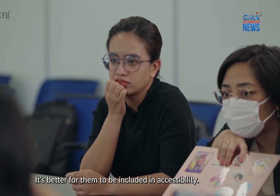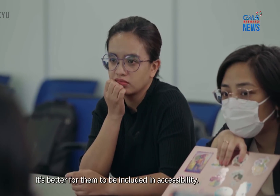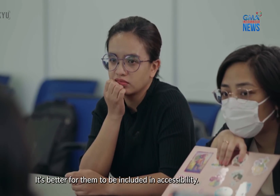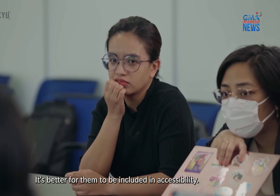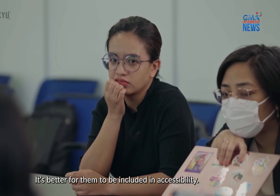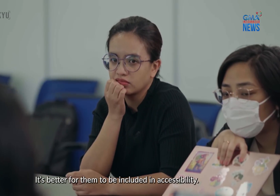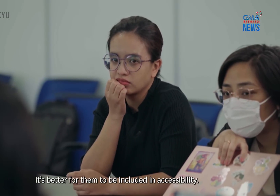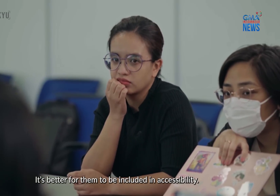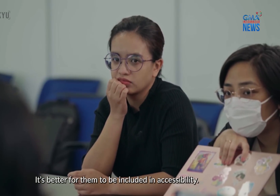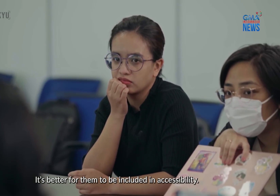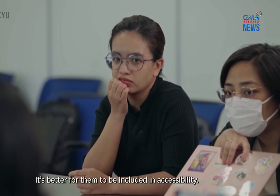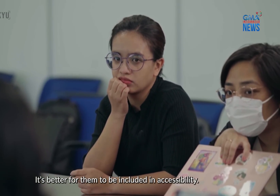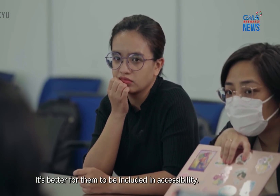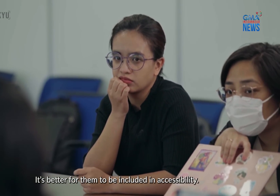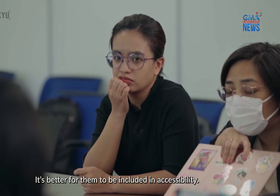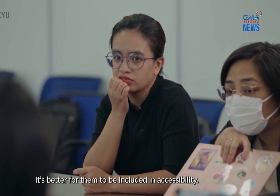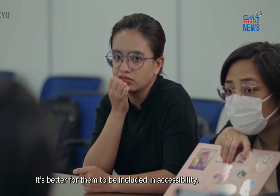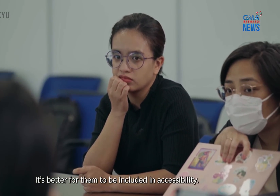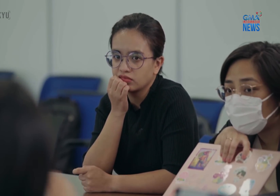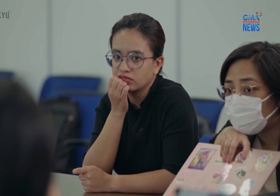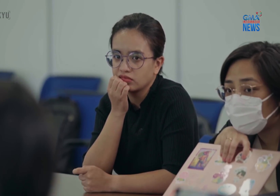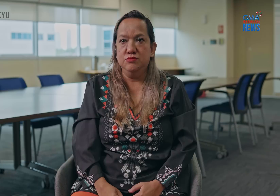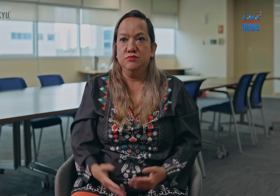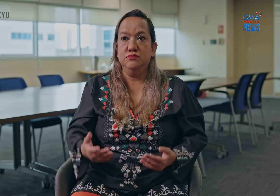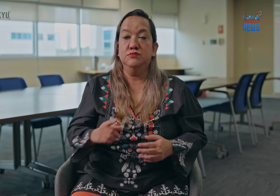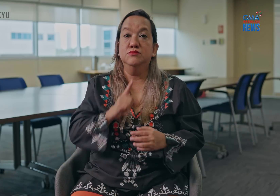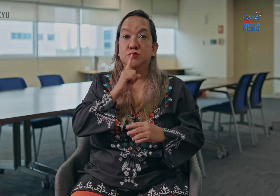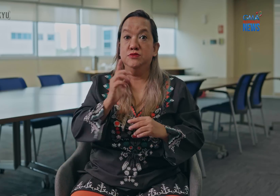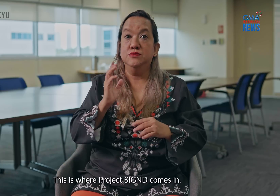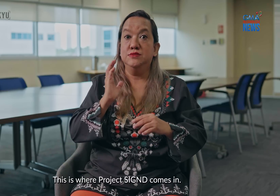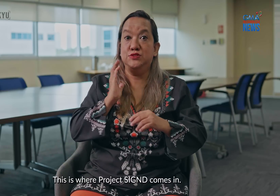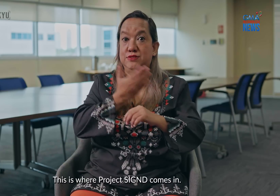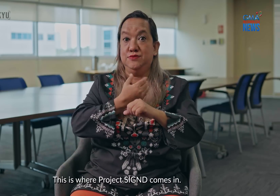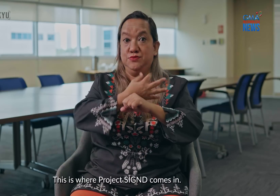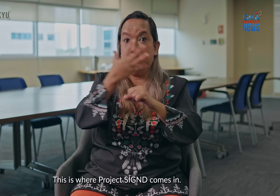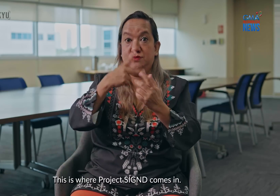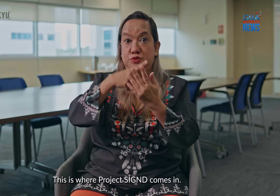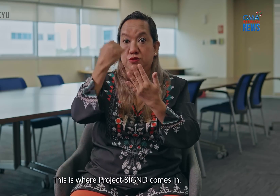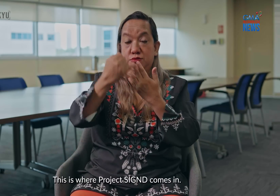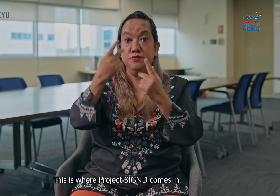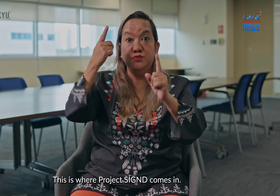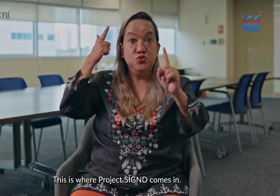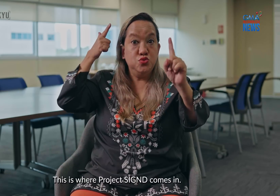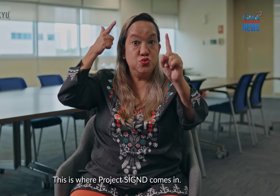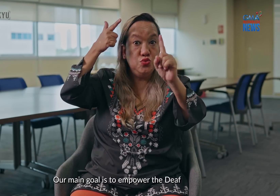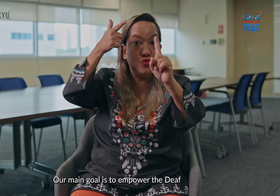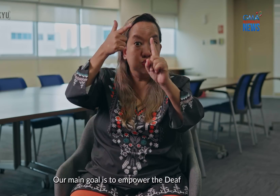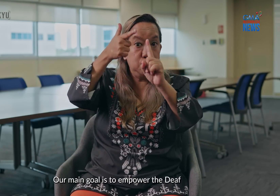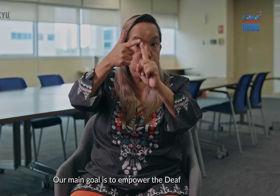because it’s in Tagalog. [CAROLYN] These are their vulnerabilities. So how can they be helped?